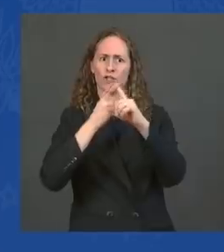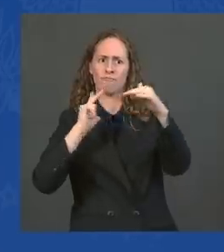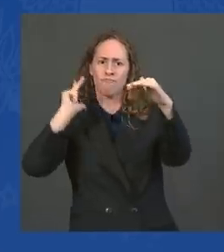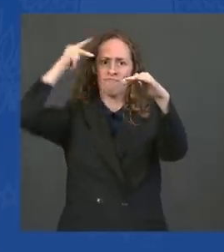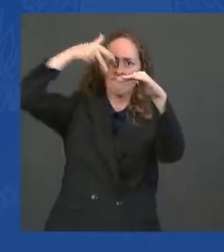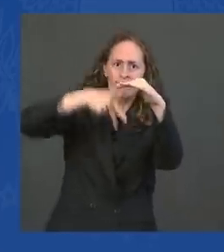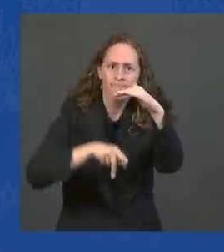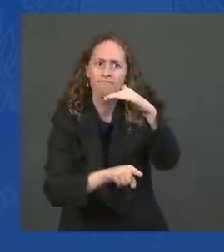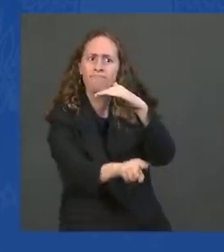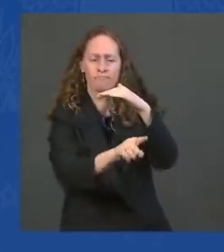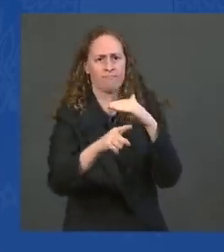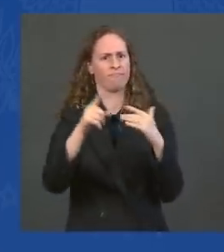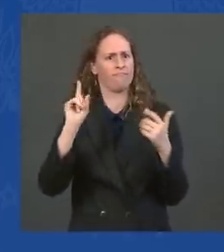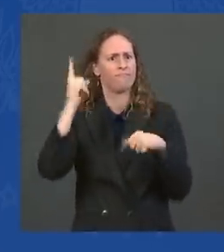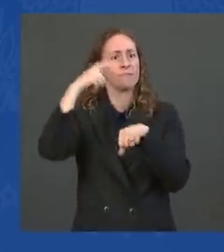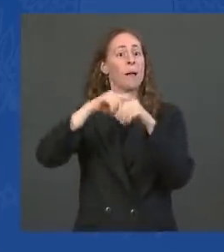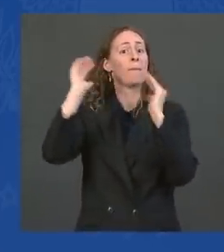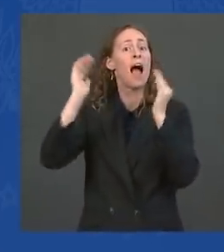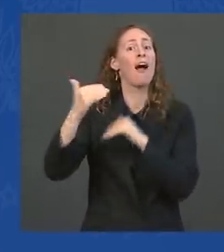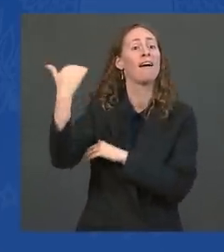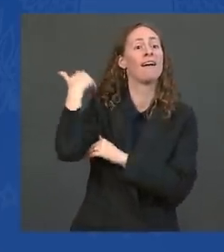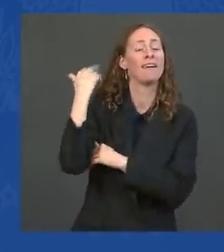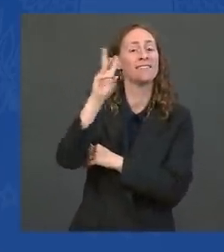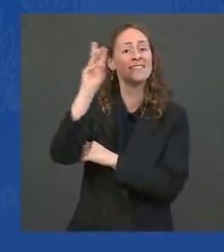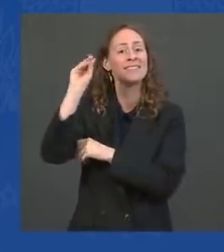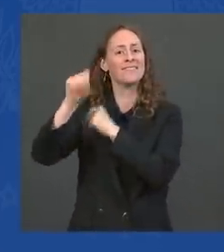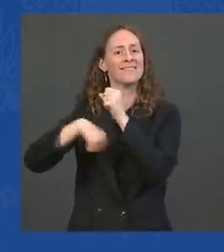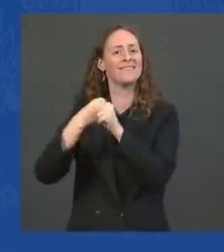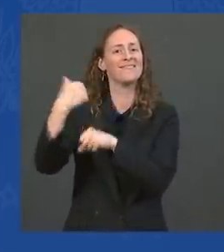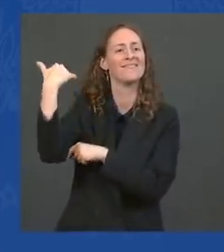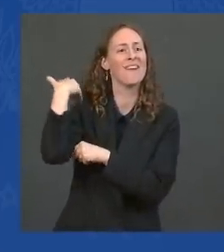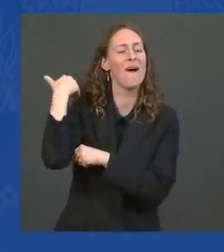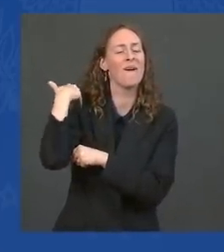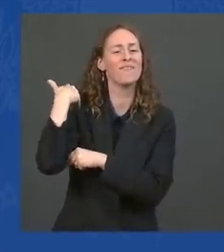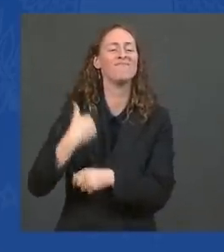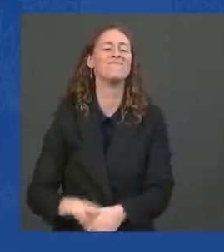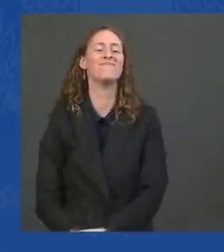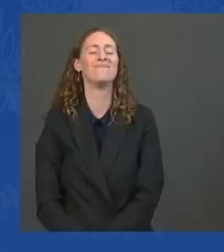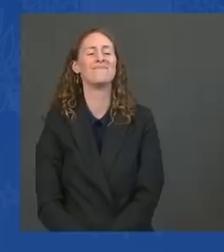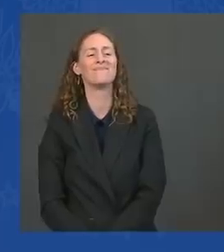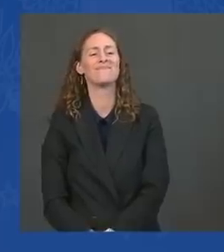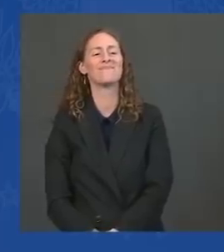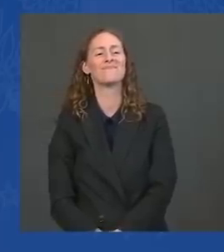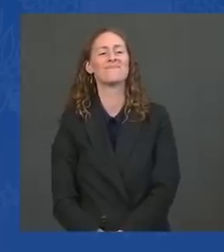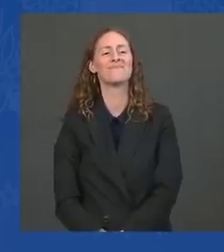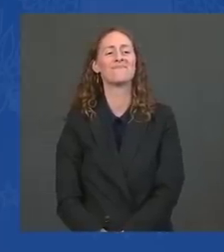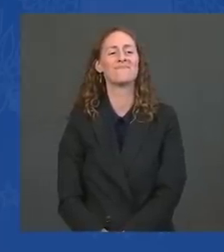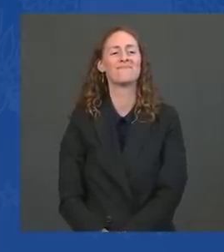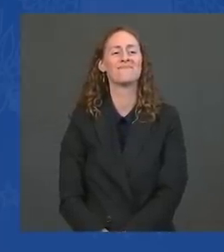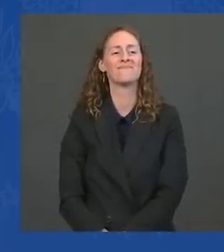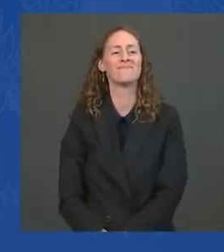and together, with the other opportunities from AUKUS, creating hundreds of highly skilled jobs